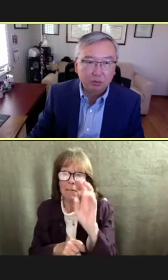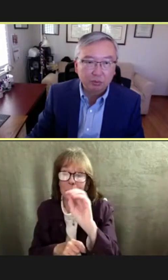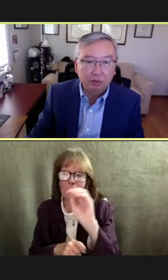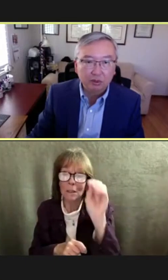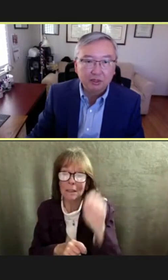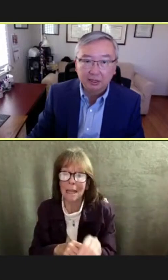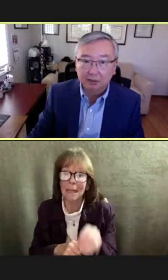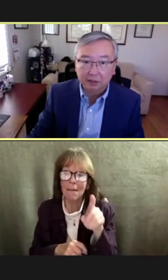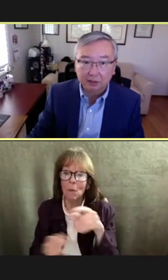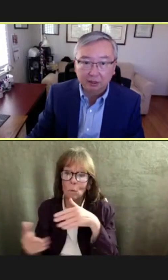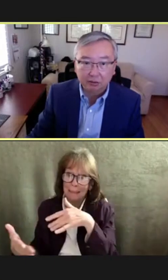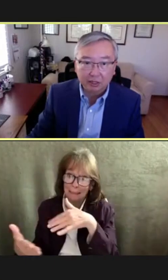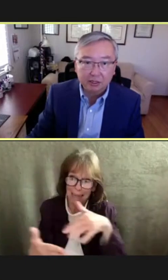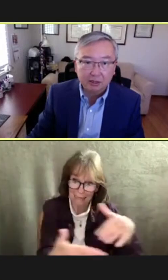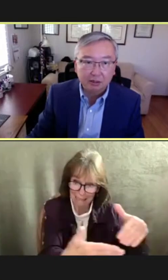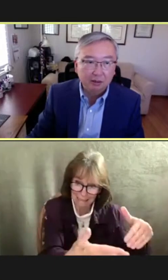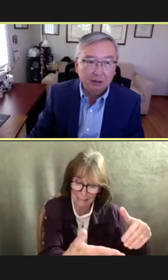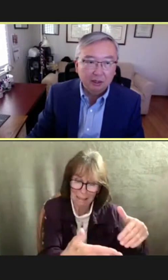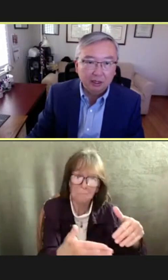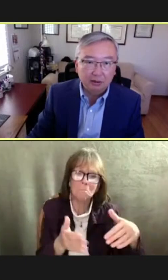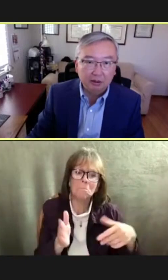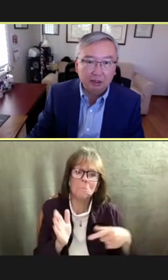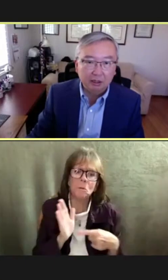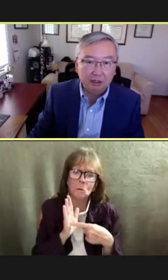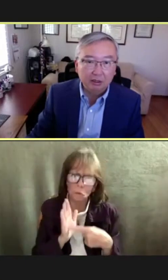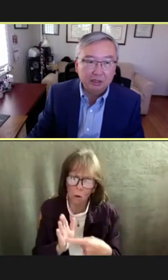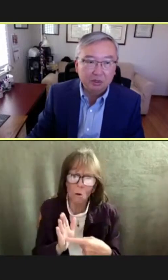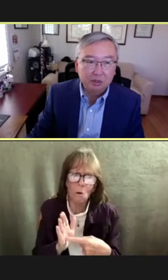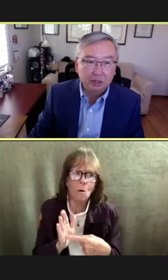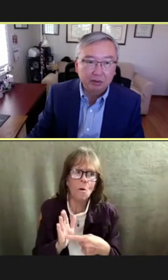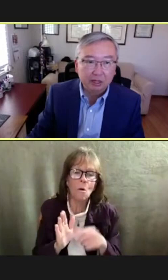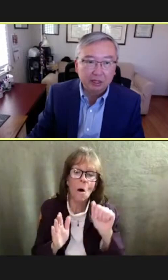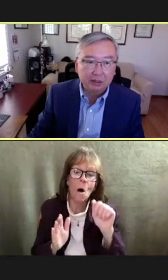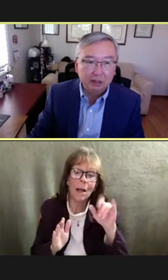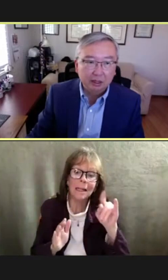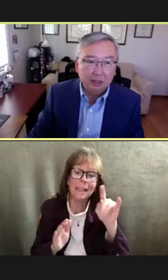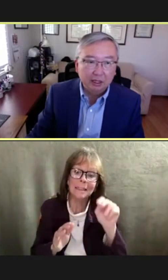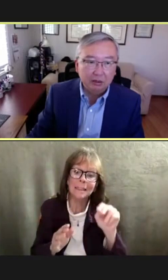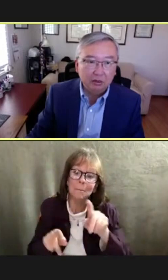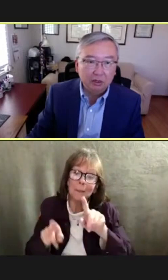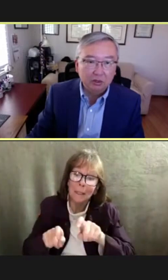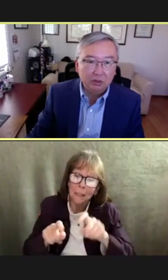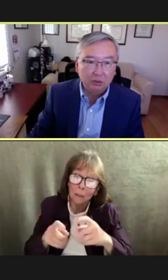report significant increase in autism screening rates,